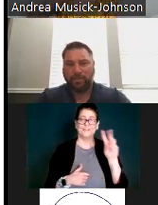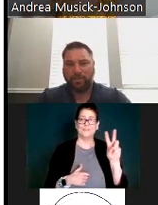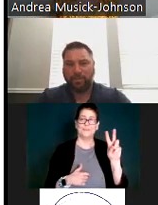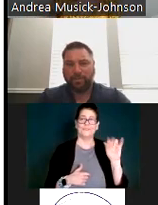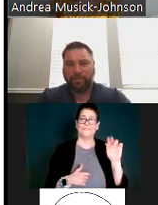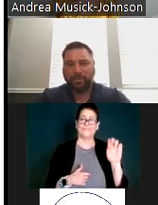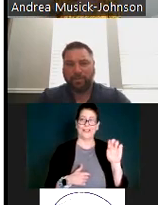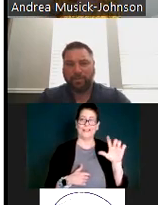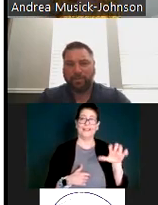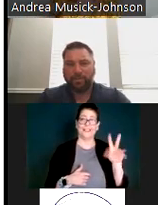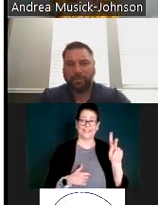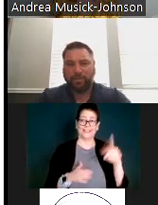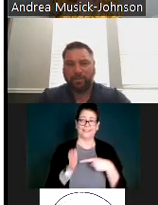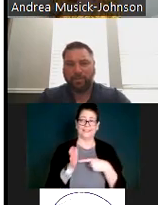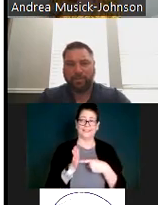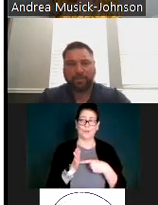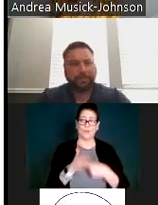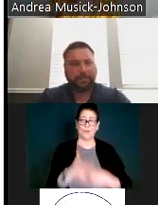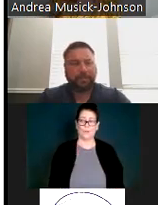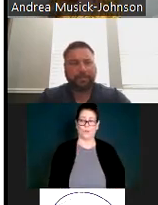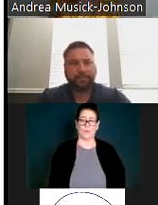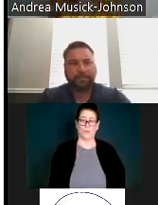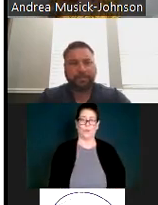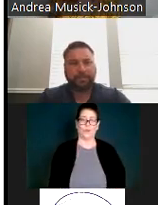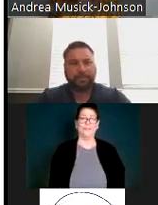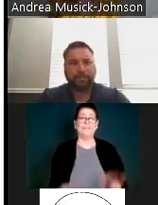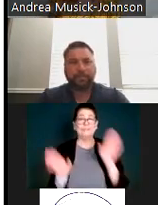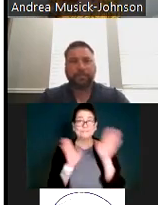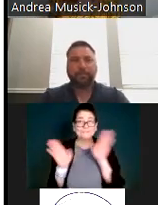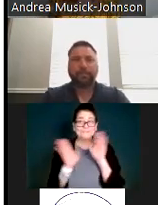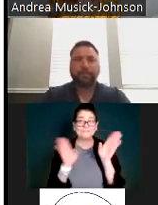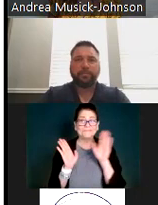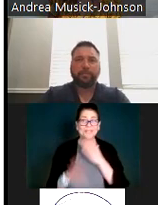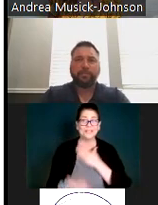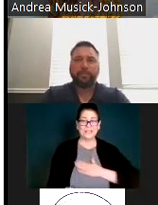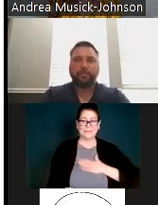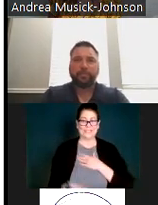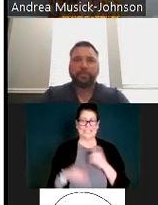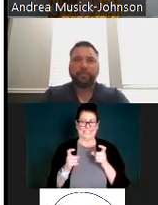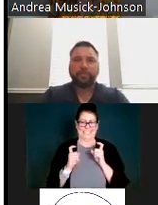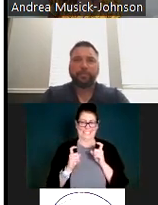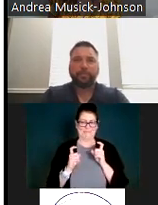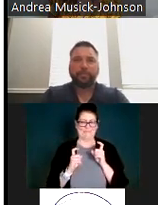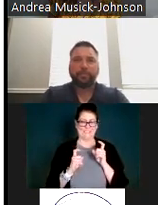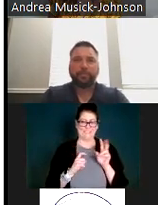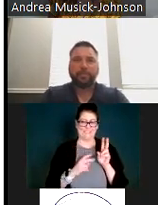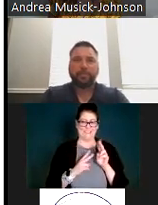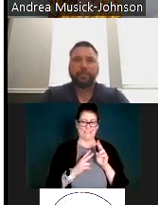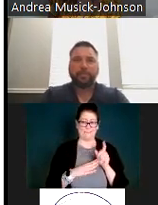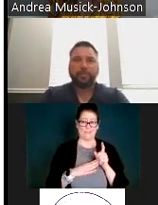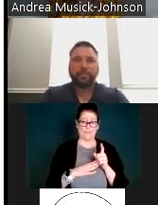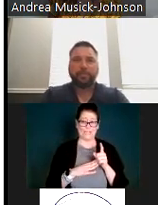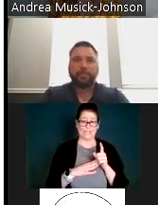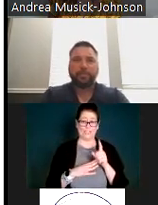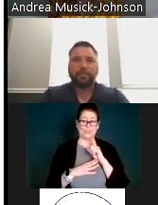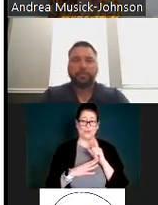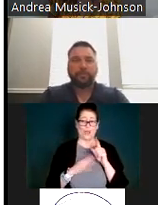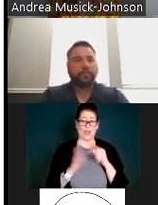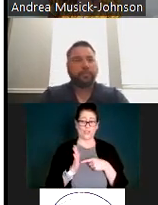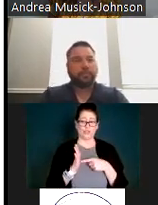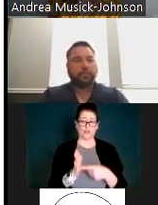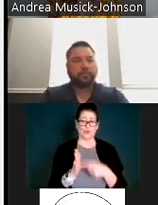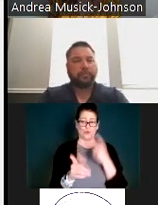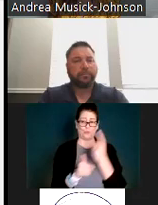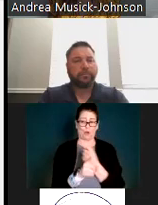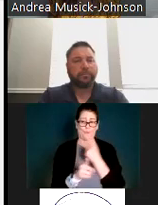(Andrea) Hi everyone, please give me a couple minutes so I can share the correct screen. And